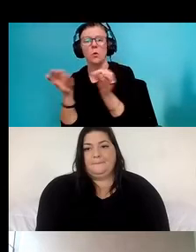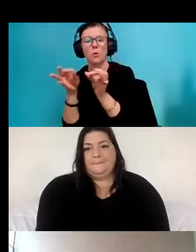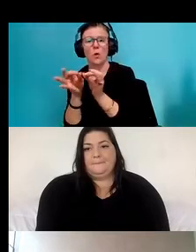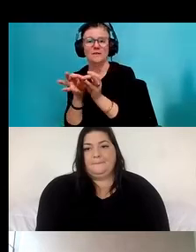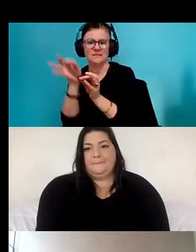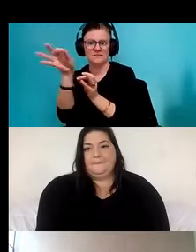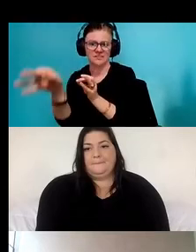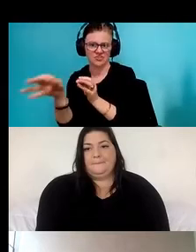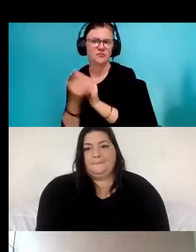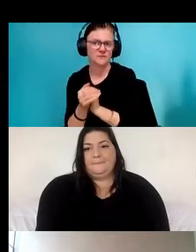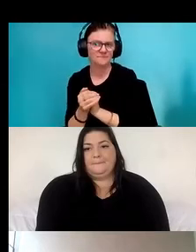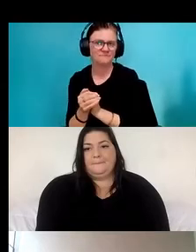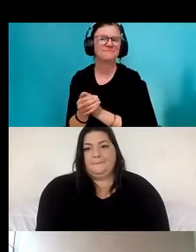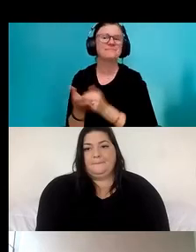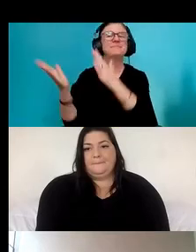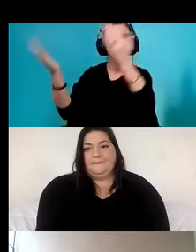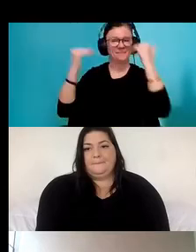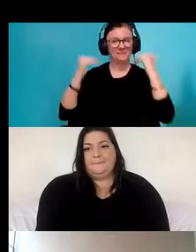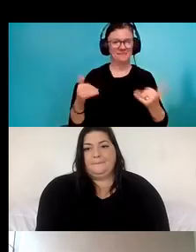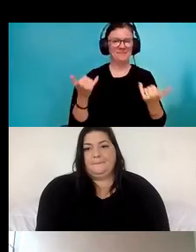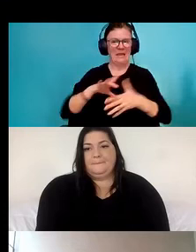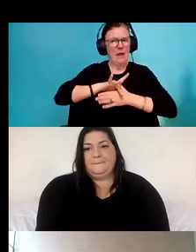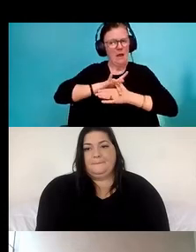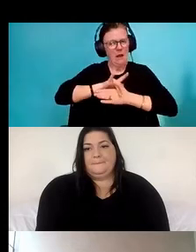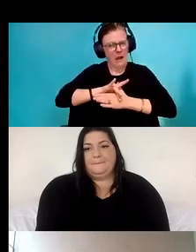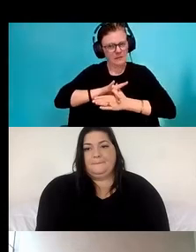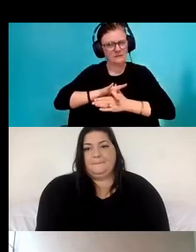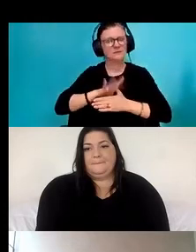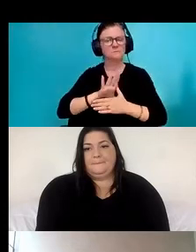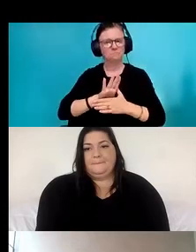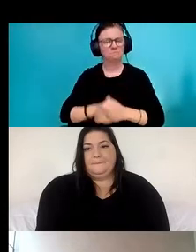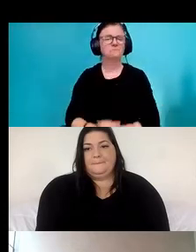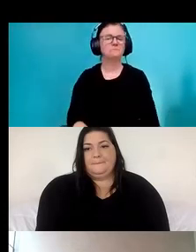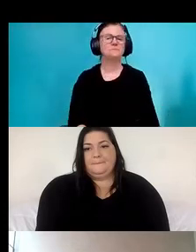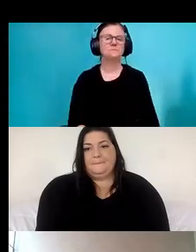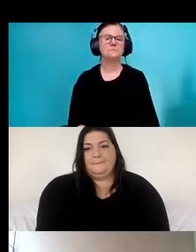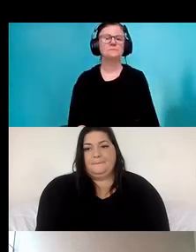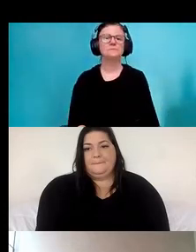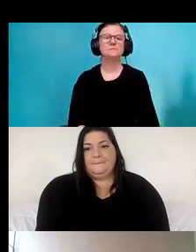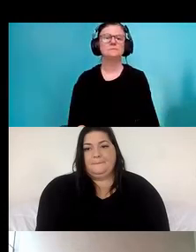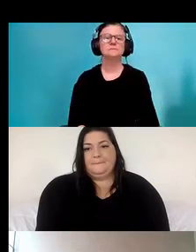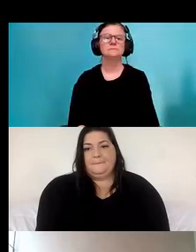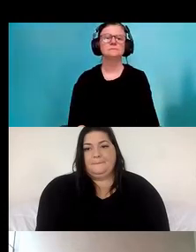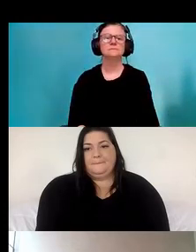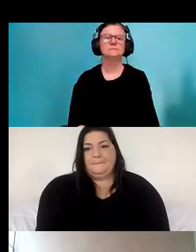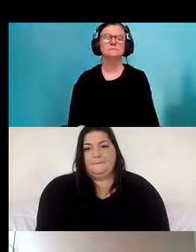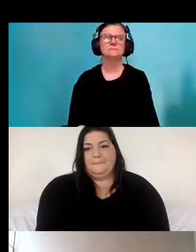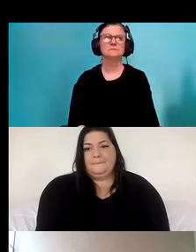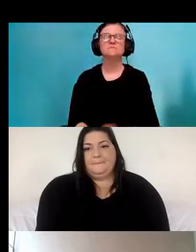So before we dive into the content of our webinar today, we wanted to give you a little bit more